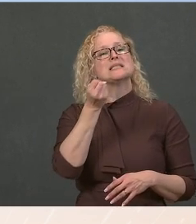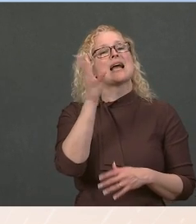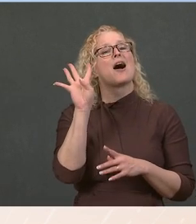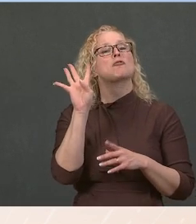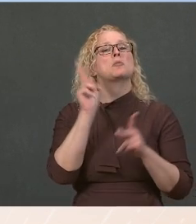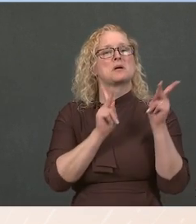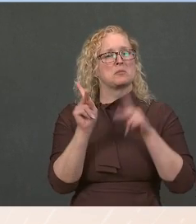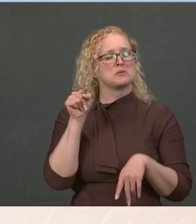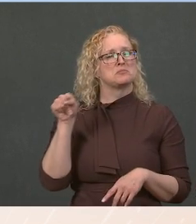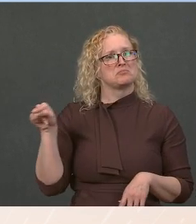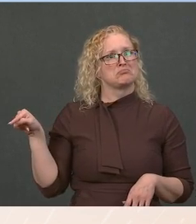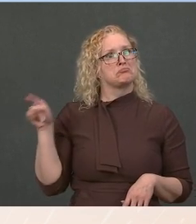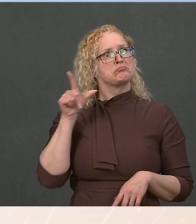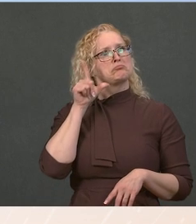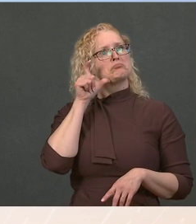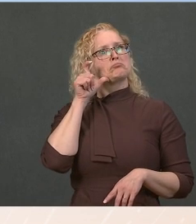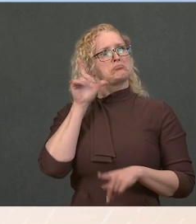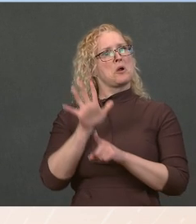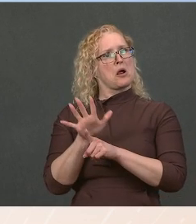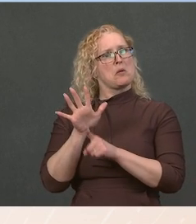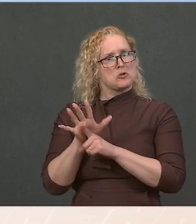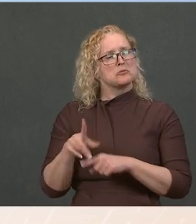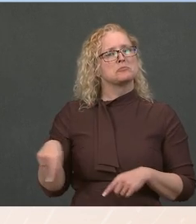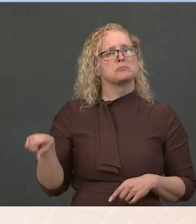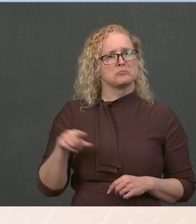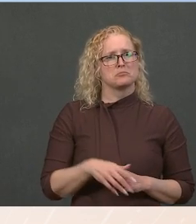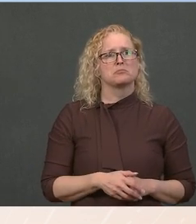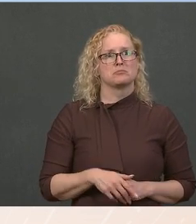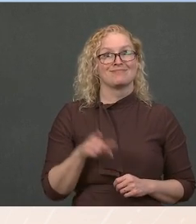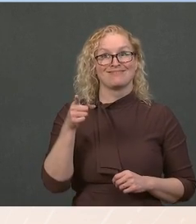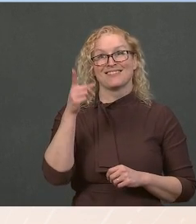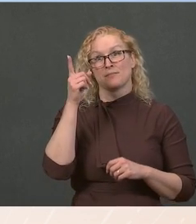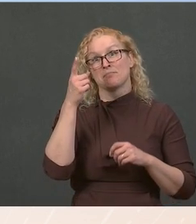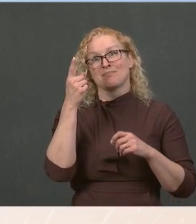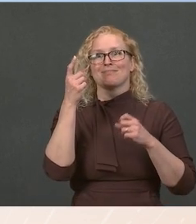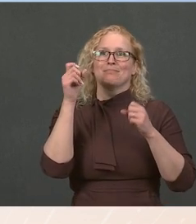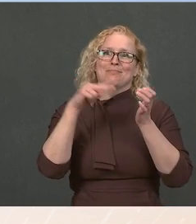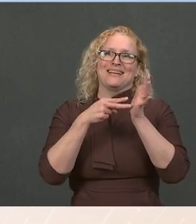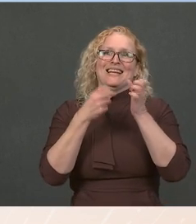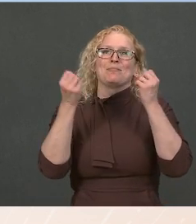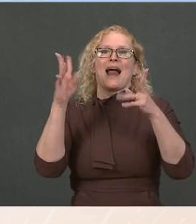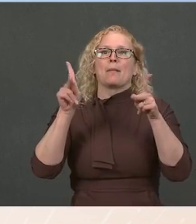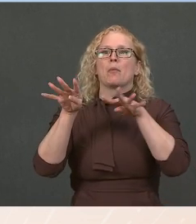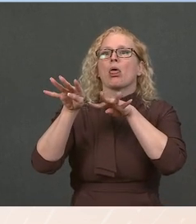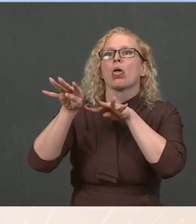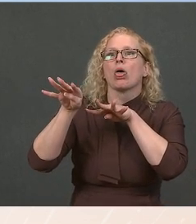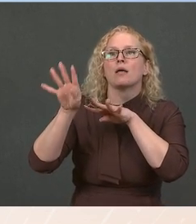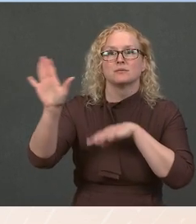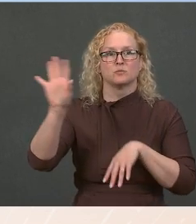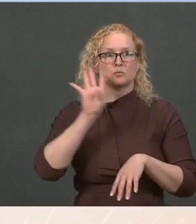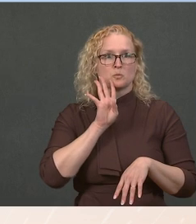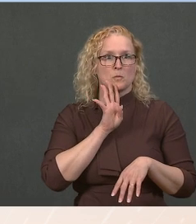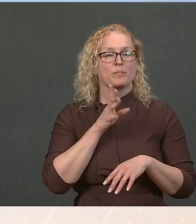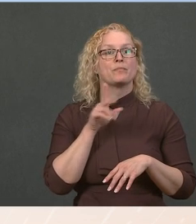And then the latest, we've seen that the MVP of the NFL finally admitted that he lied and he never got vaccinated,